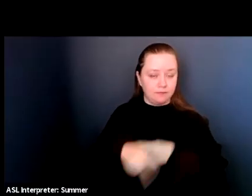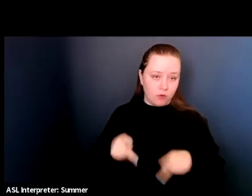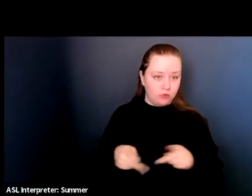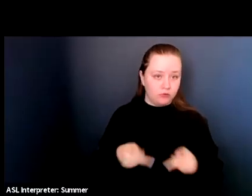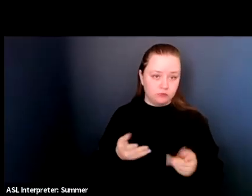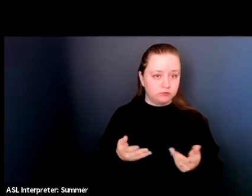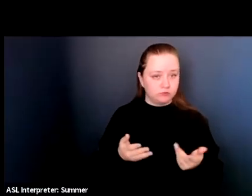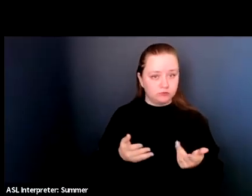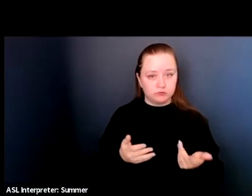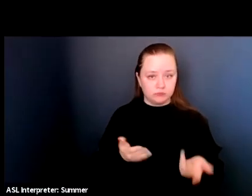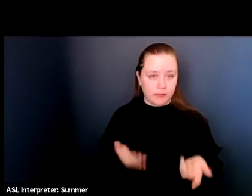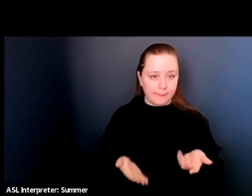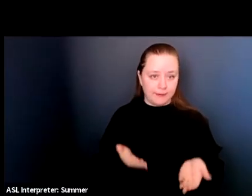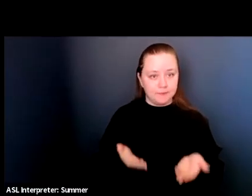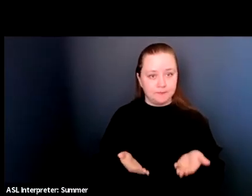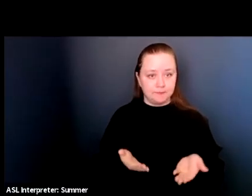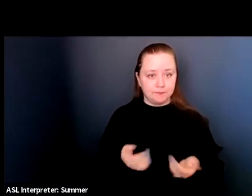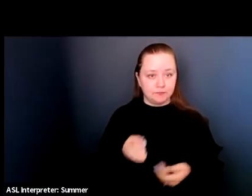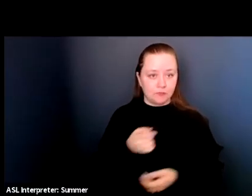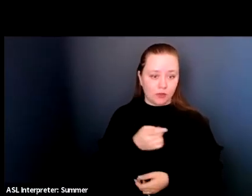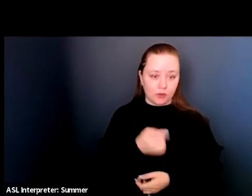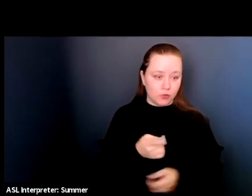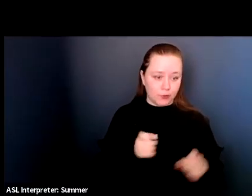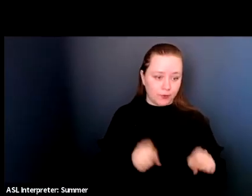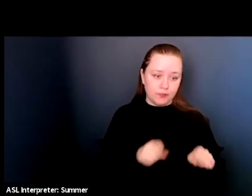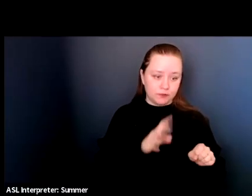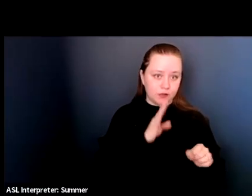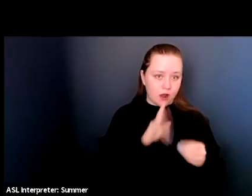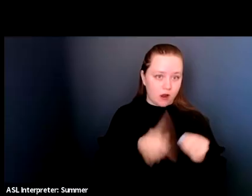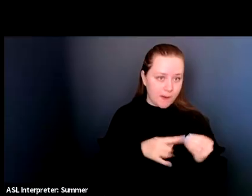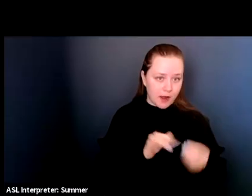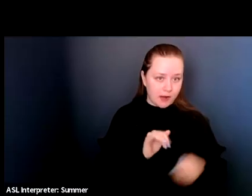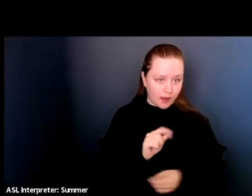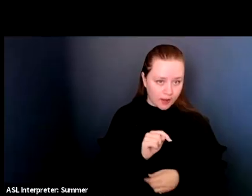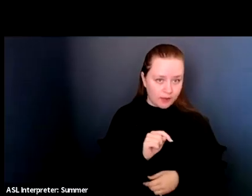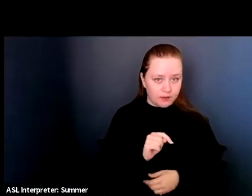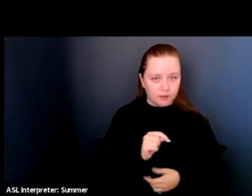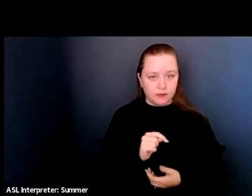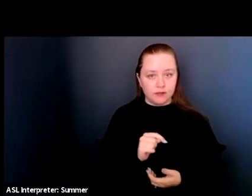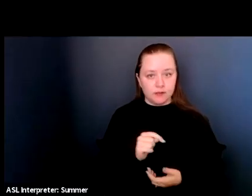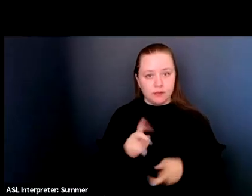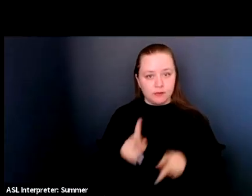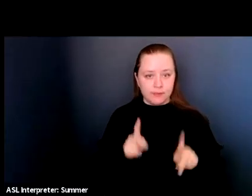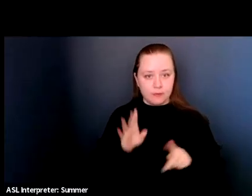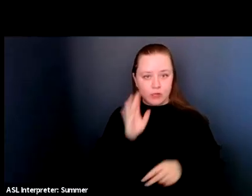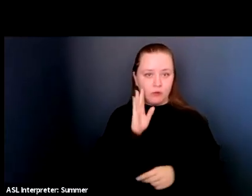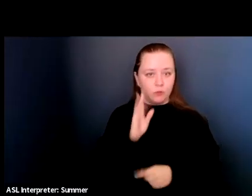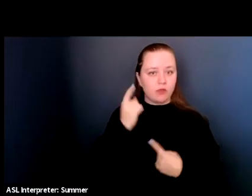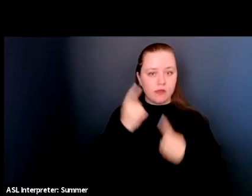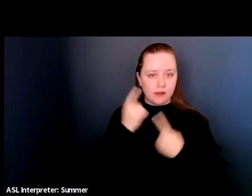this may be something where you can talk about it, but people will think about it and then think about whether they want to disclose it.